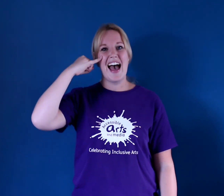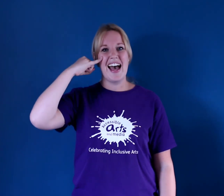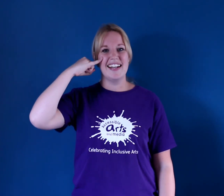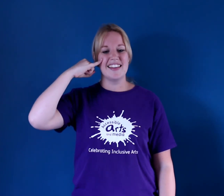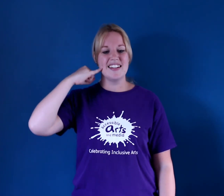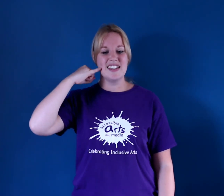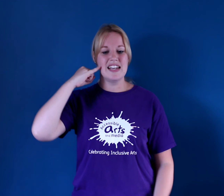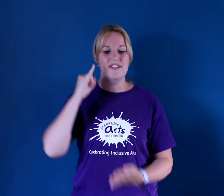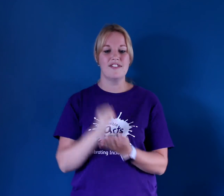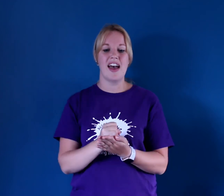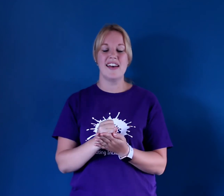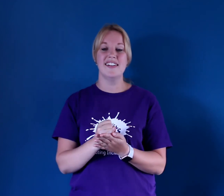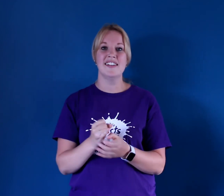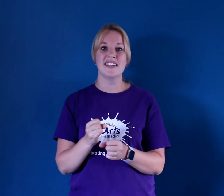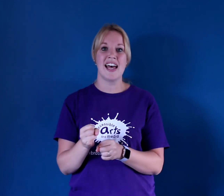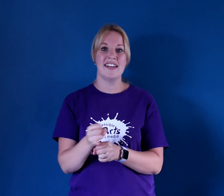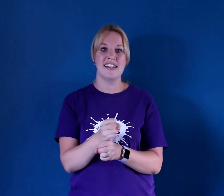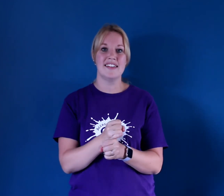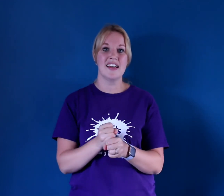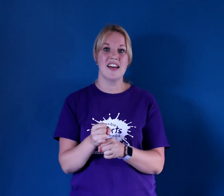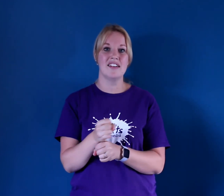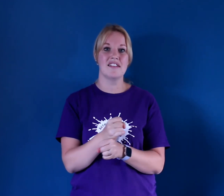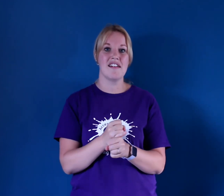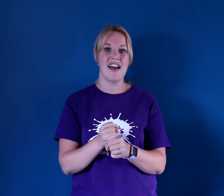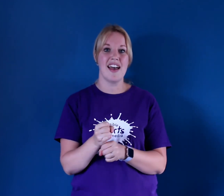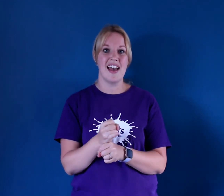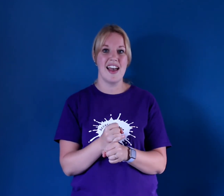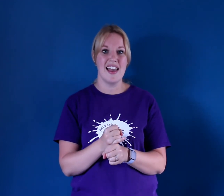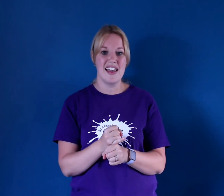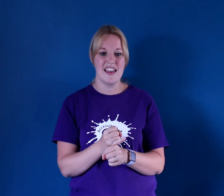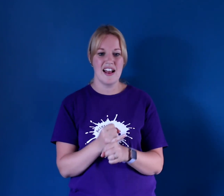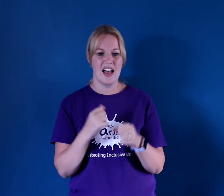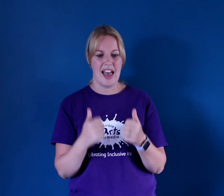And the cheat failed, and he turned grey.